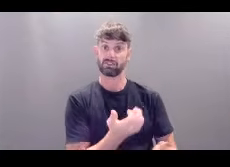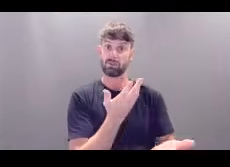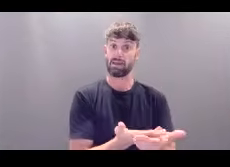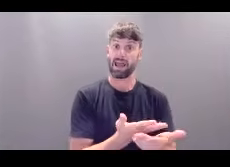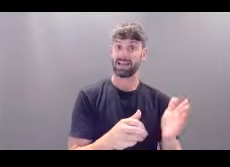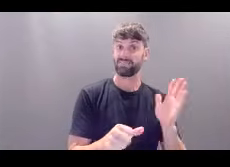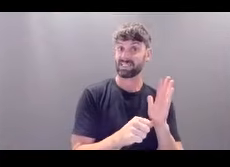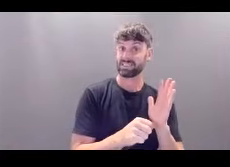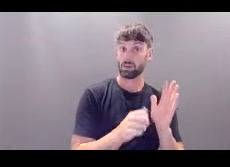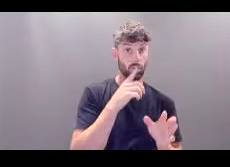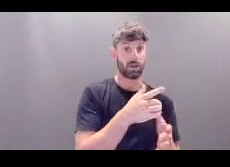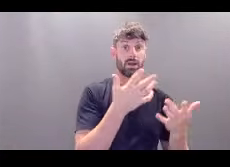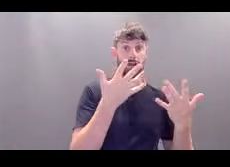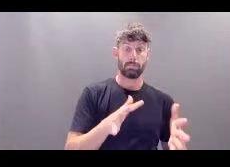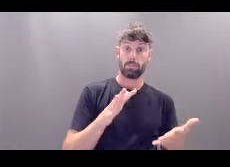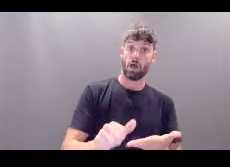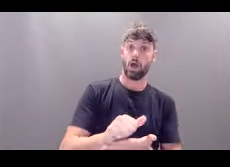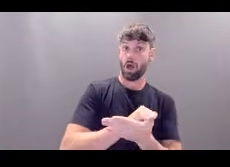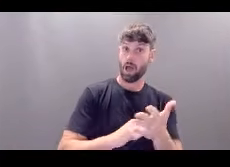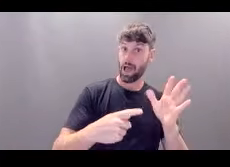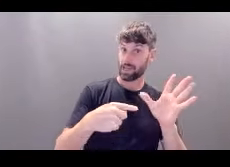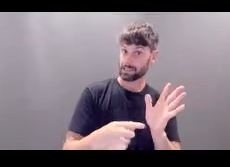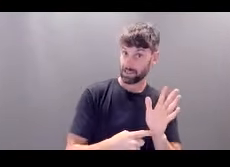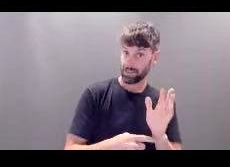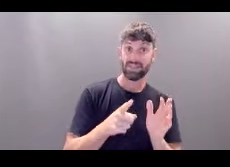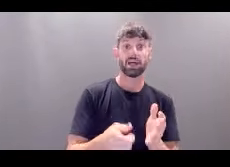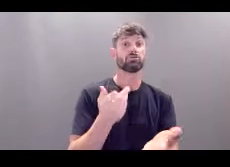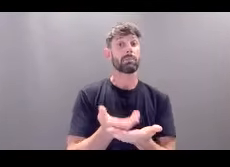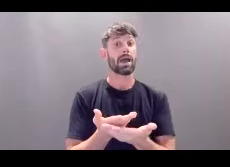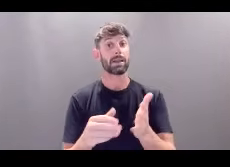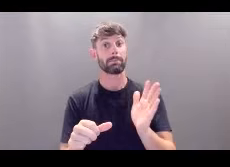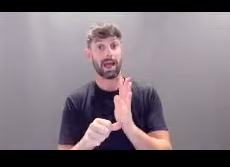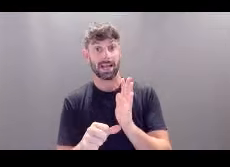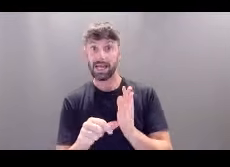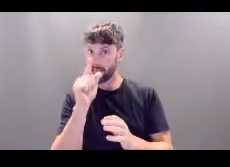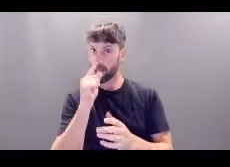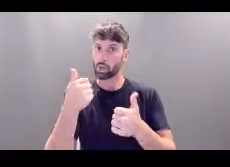they've purchased their AT, they can use these funds on the repairs and maintenance.